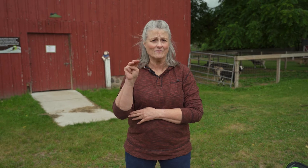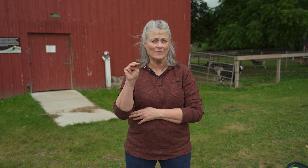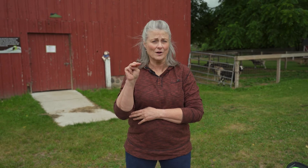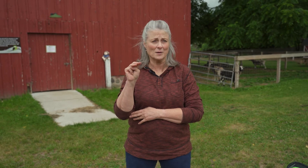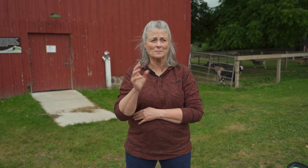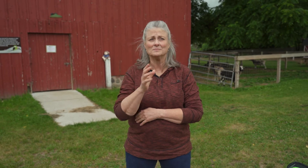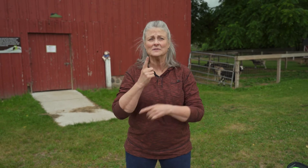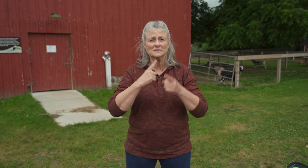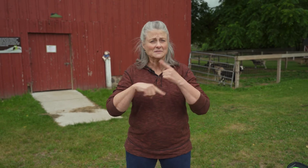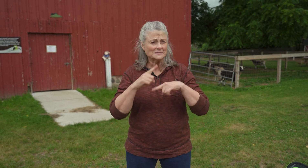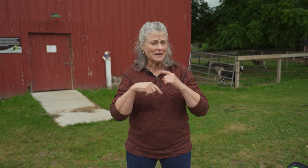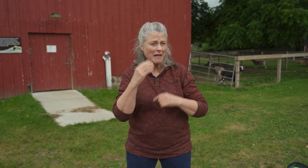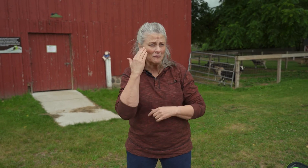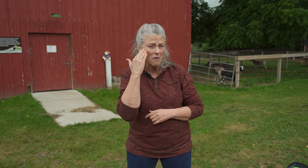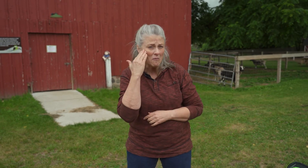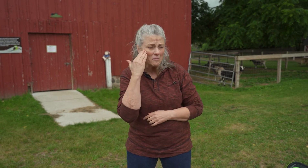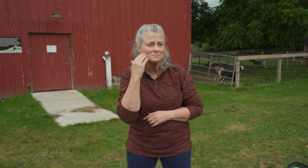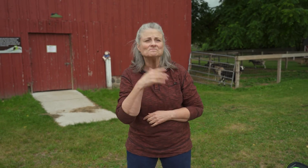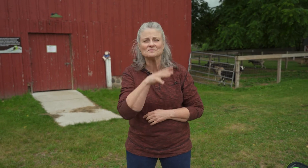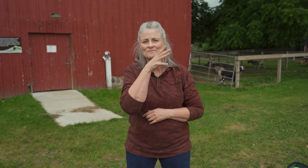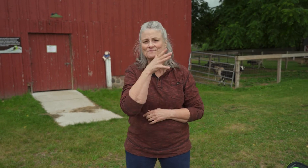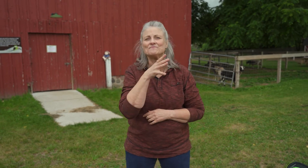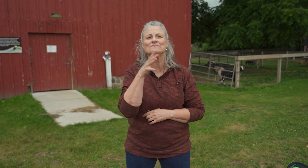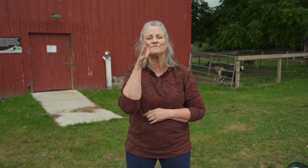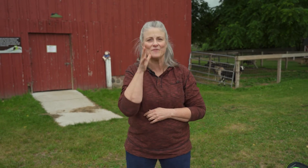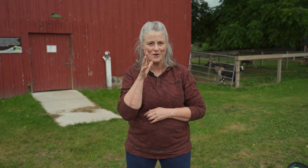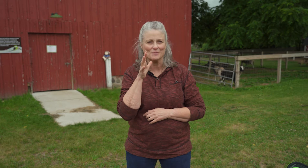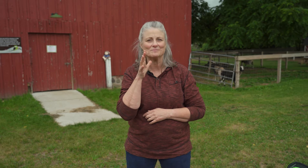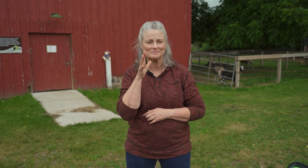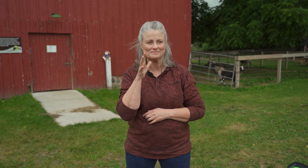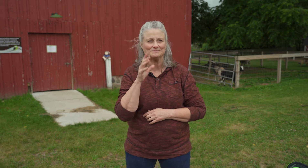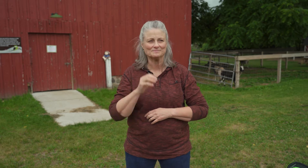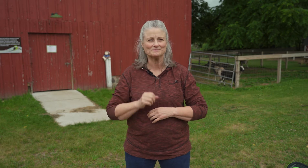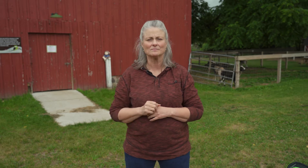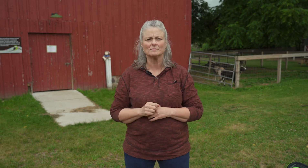So we're here at the Blandford Nature Center farm. And this is the sign for farm.